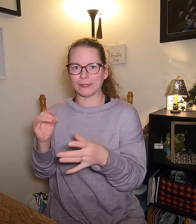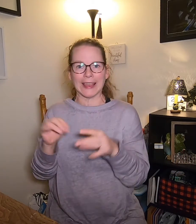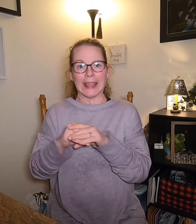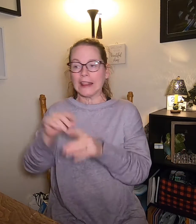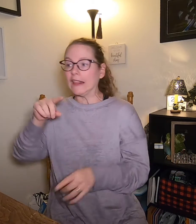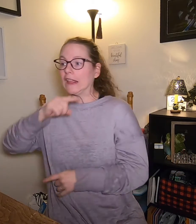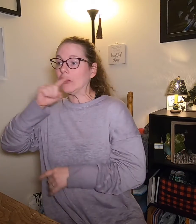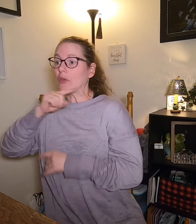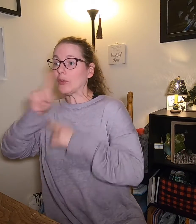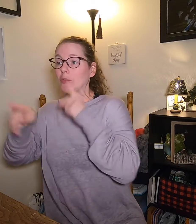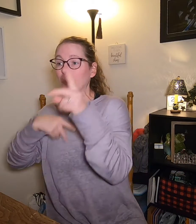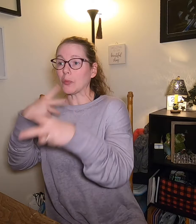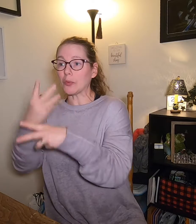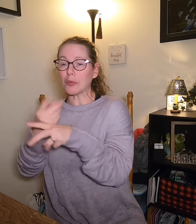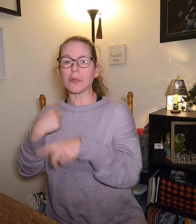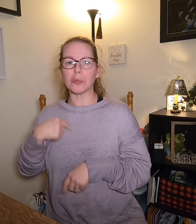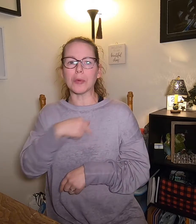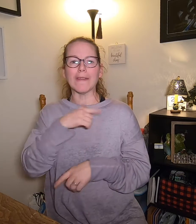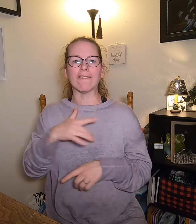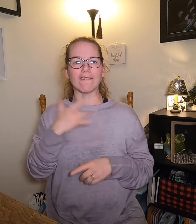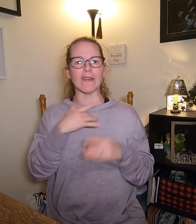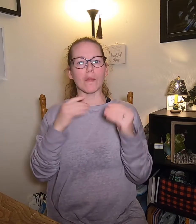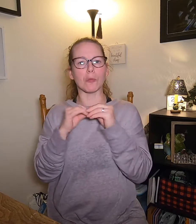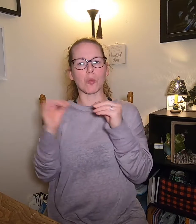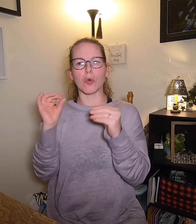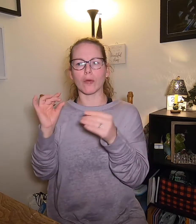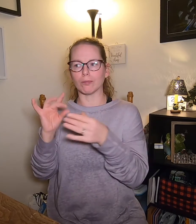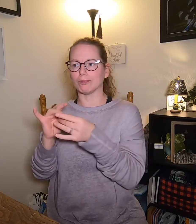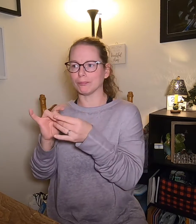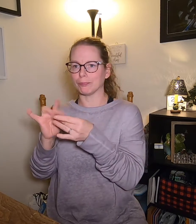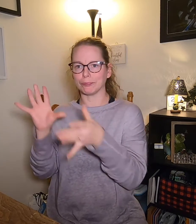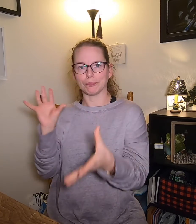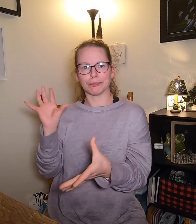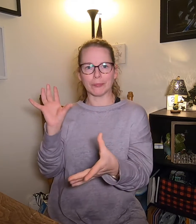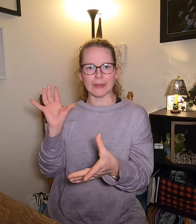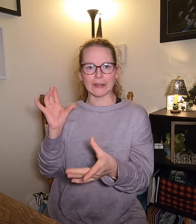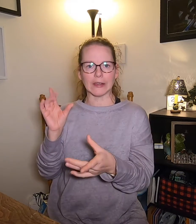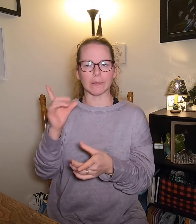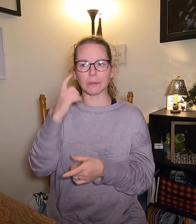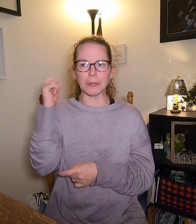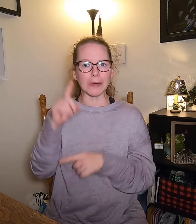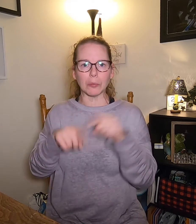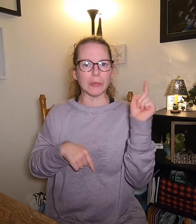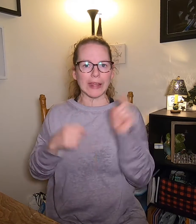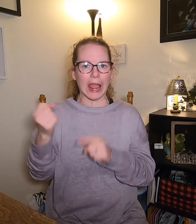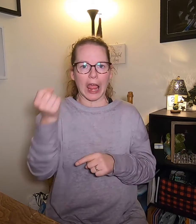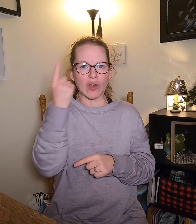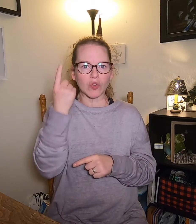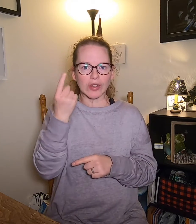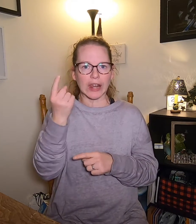the hearing world at time. In the hearing world we sometime feel left out because we can't understand